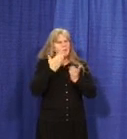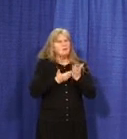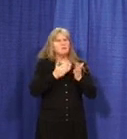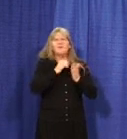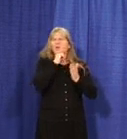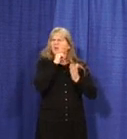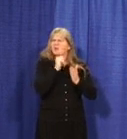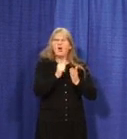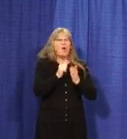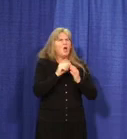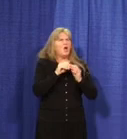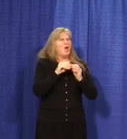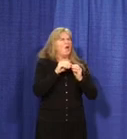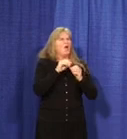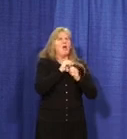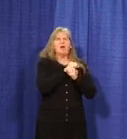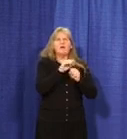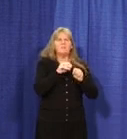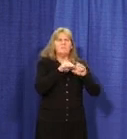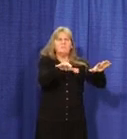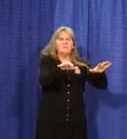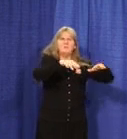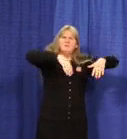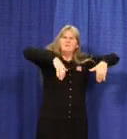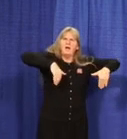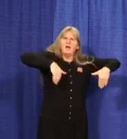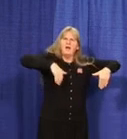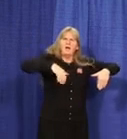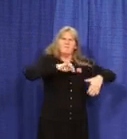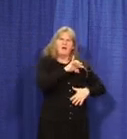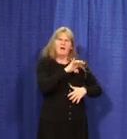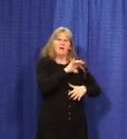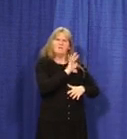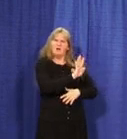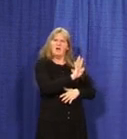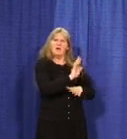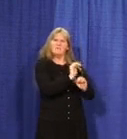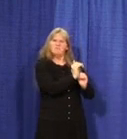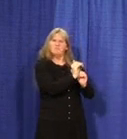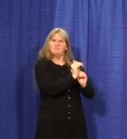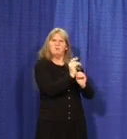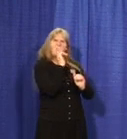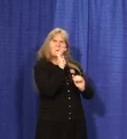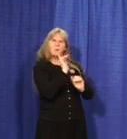transmission. Equally importantly though is hired anyone in Watson Lake with